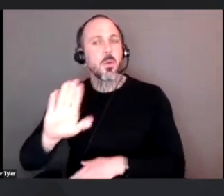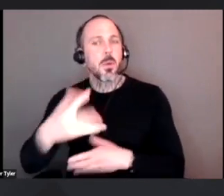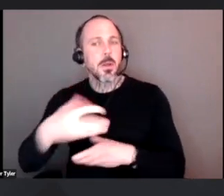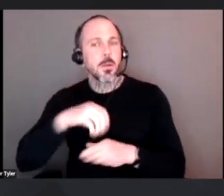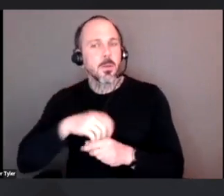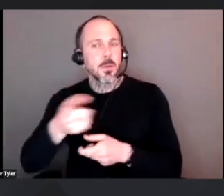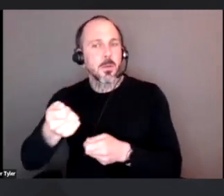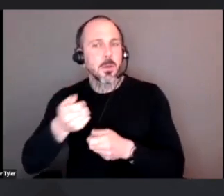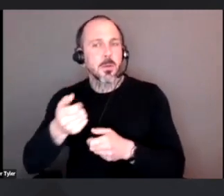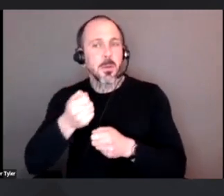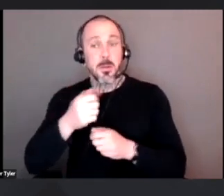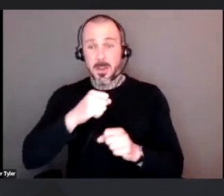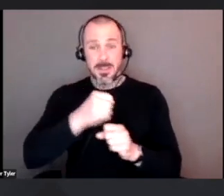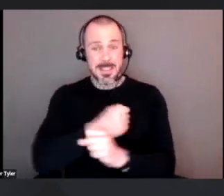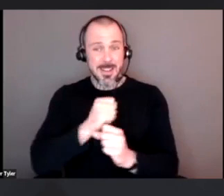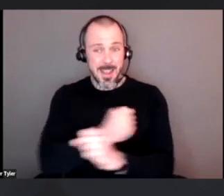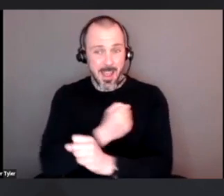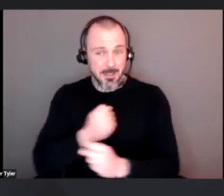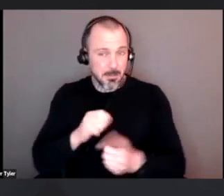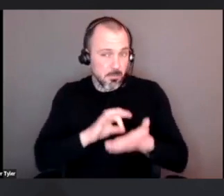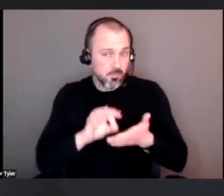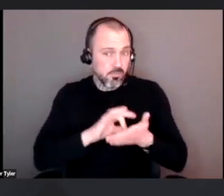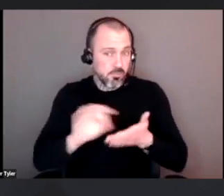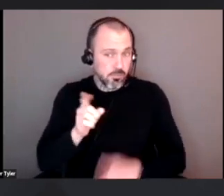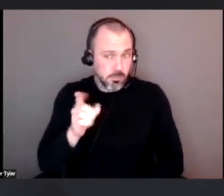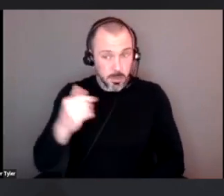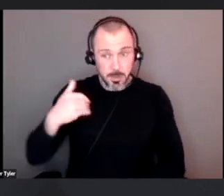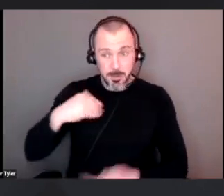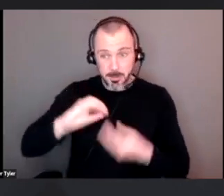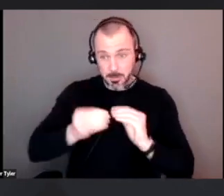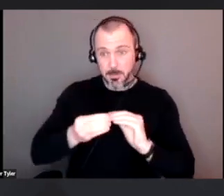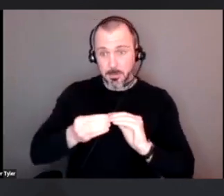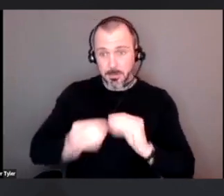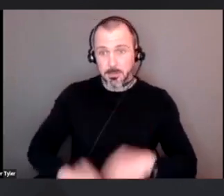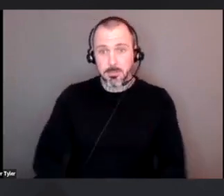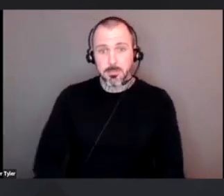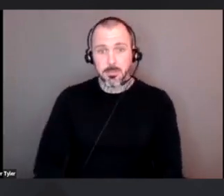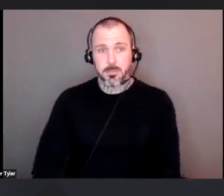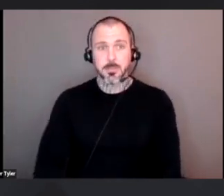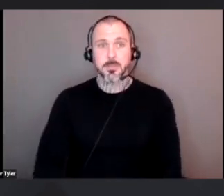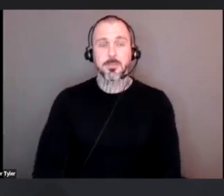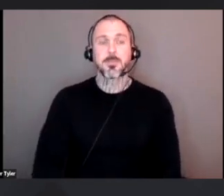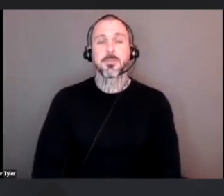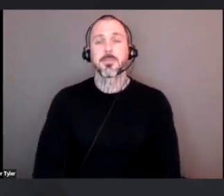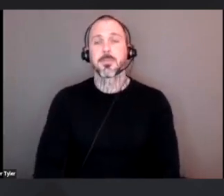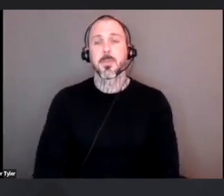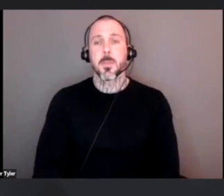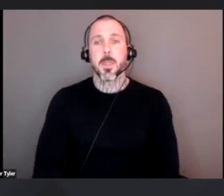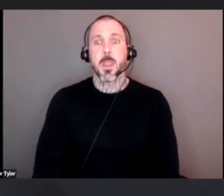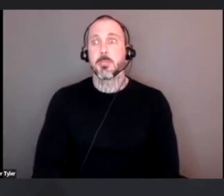It's hard, like if you mean how it's affected my business as far as sales and those things, that is a little difficult.